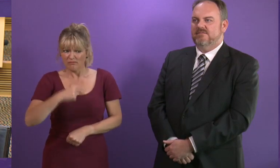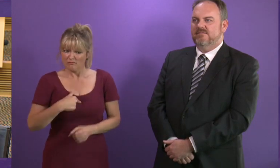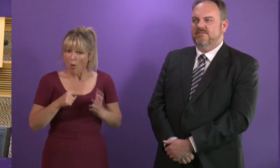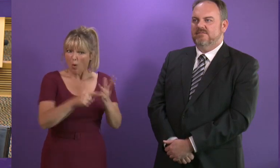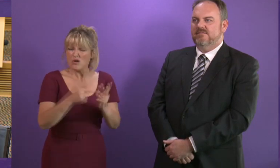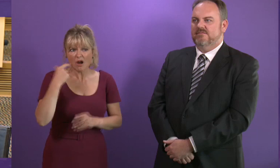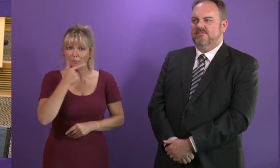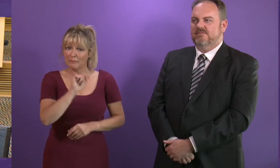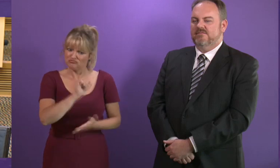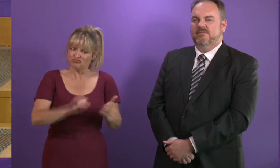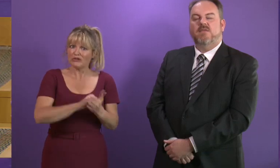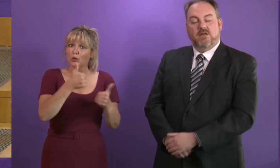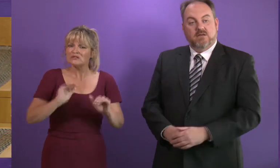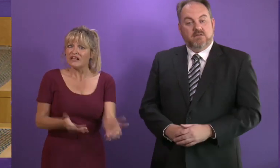Willie Rennie: